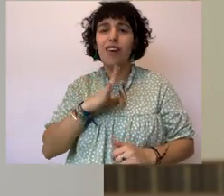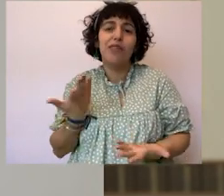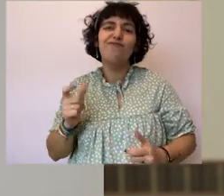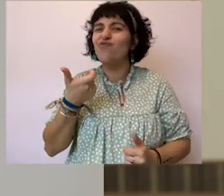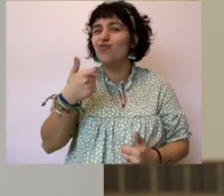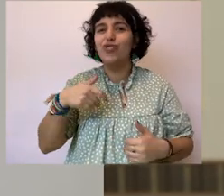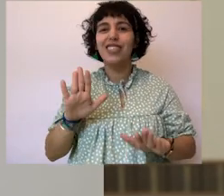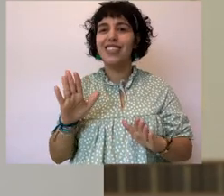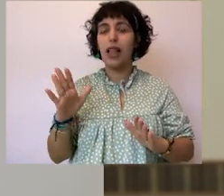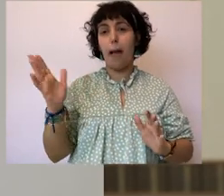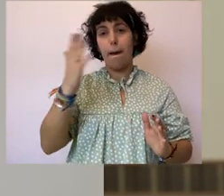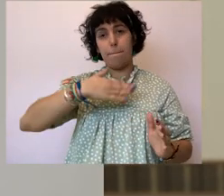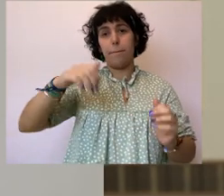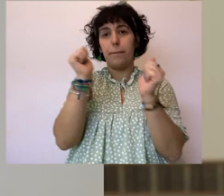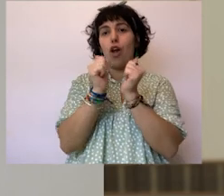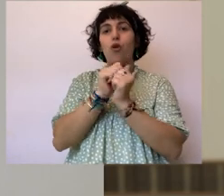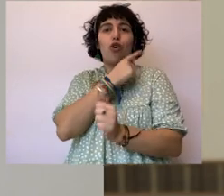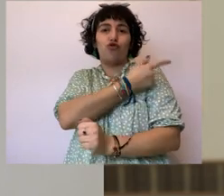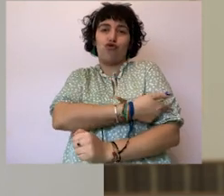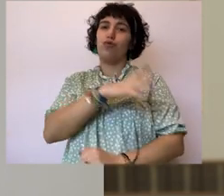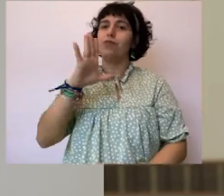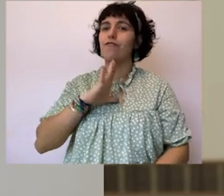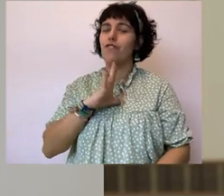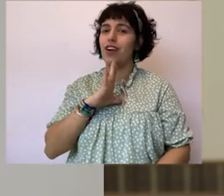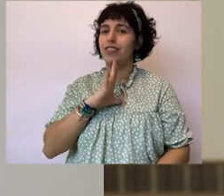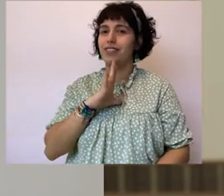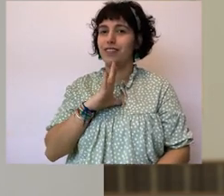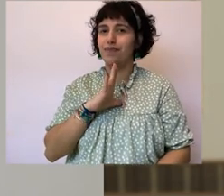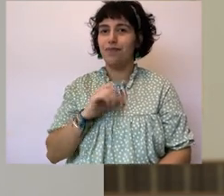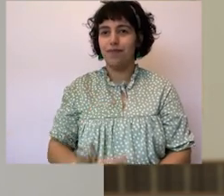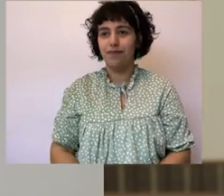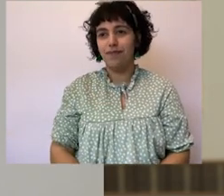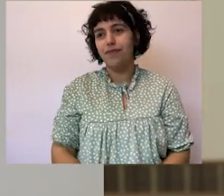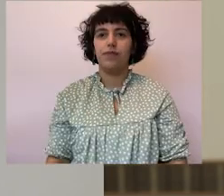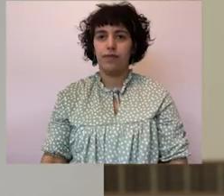He lives in his own bubble or something. -Yeah, actually, the one we talked about in the first place